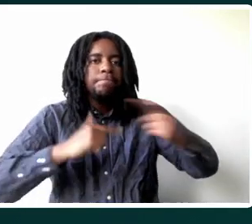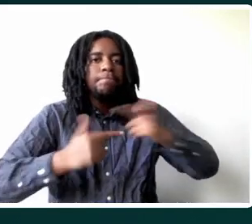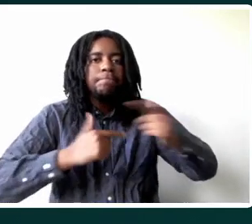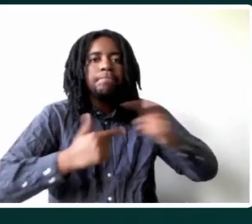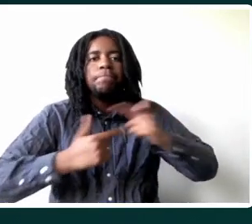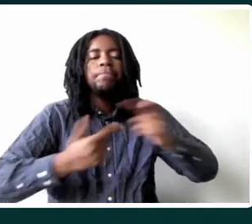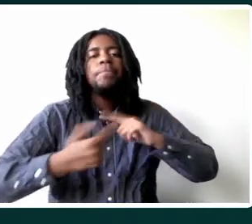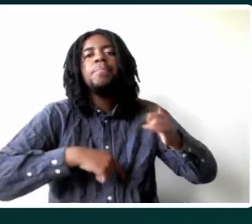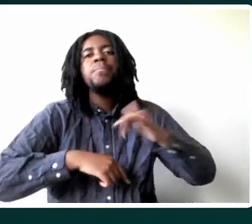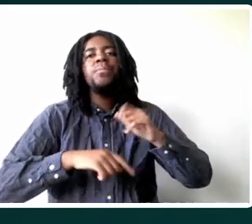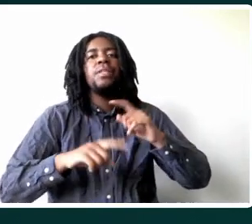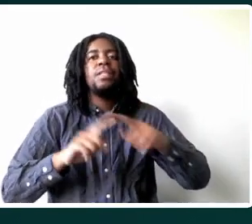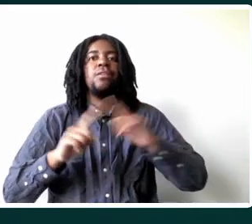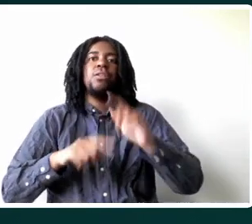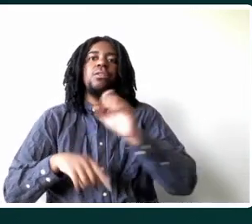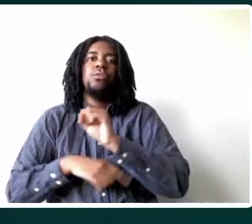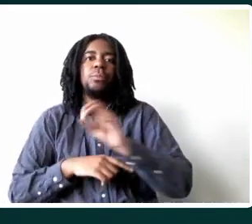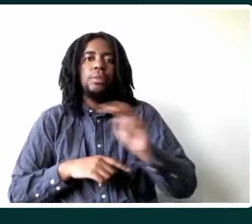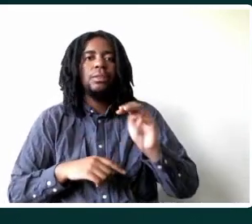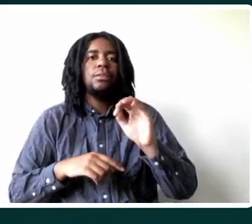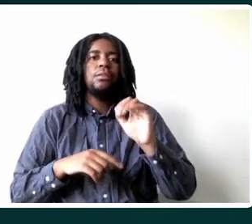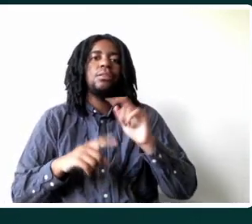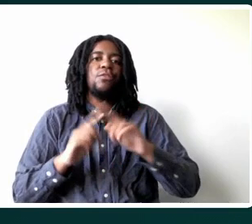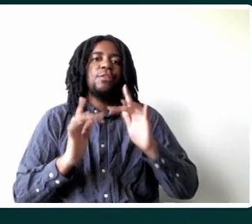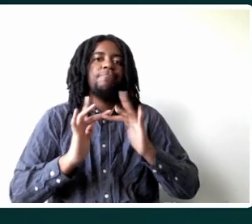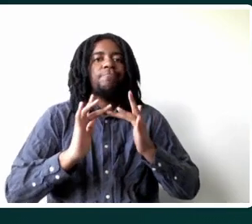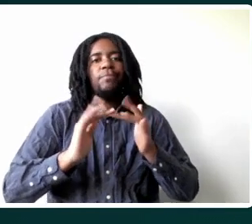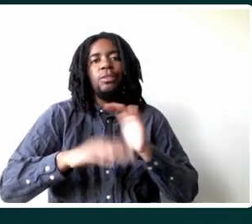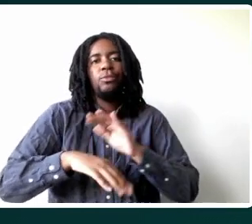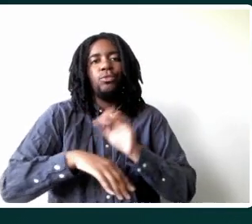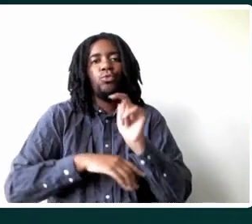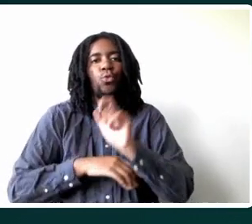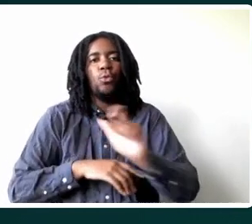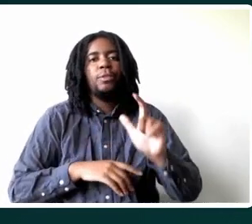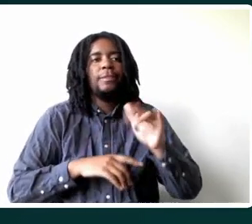media and digital tools to then turnkey that back to our classrooms so that young people could then